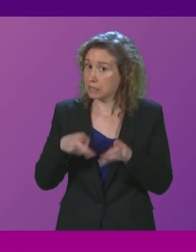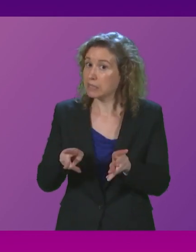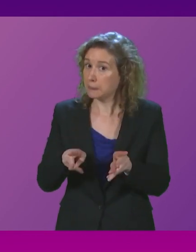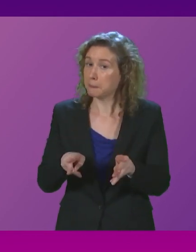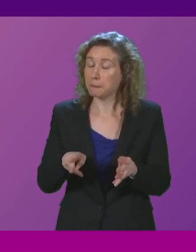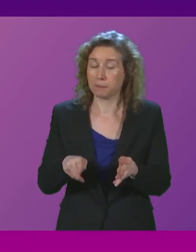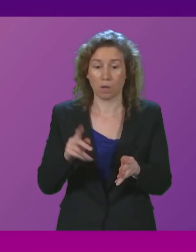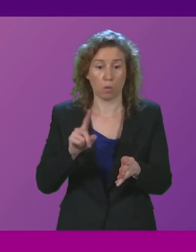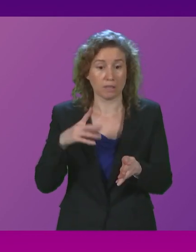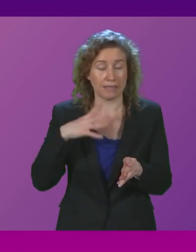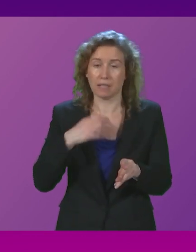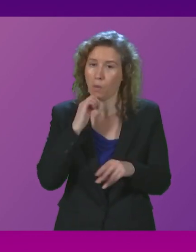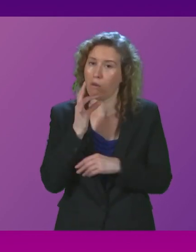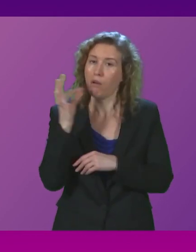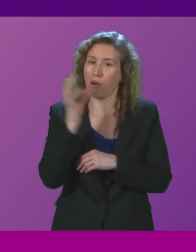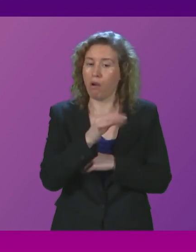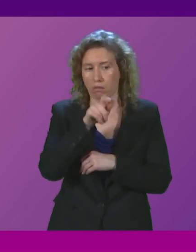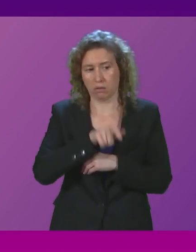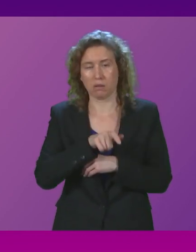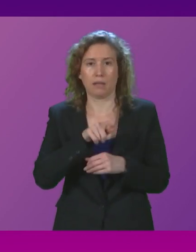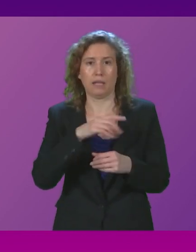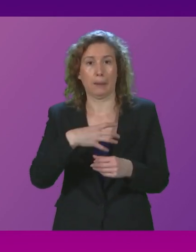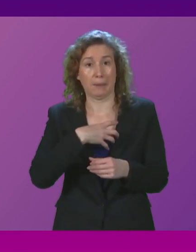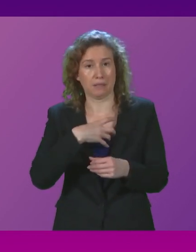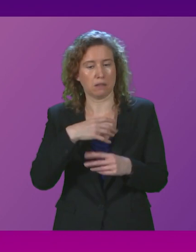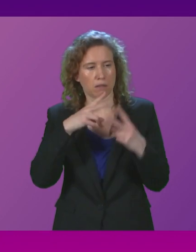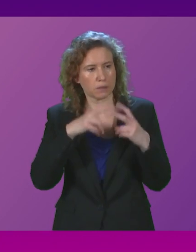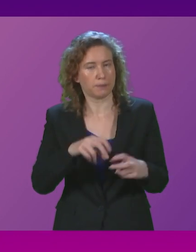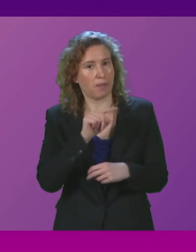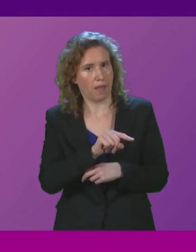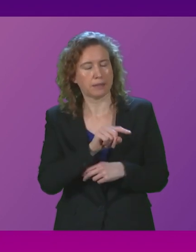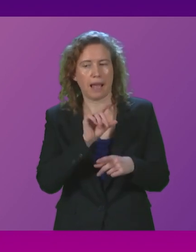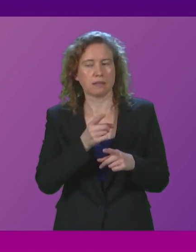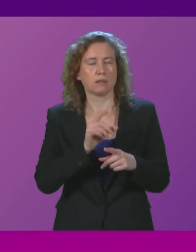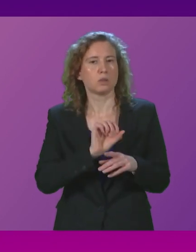be required to the rules for our existing schemes. I will ask the relevant minister to look at that particular point and to write to the